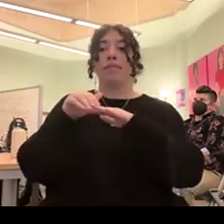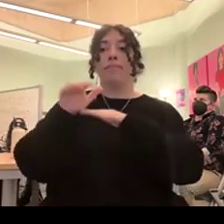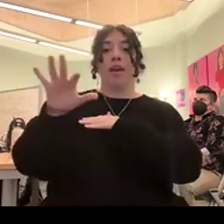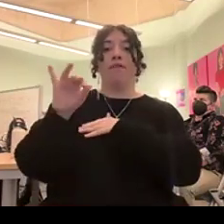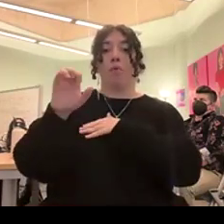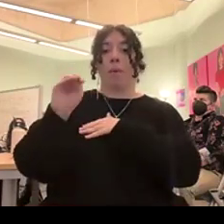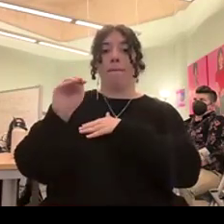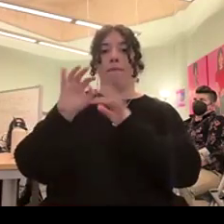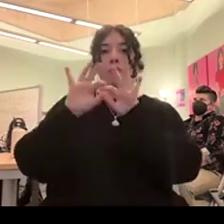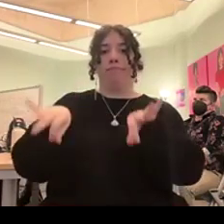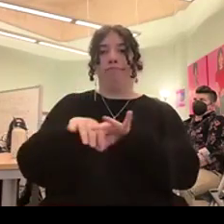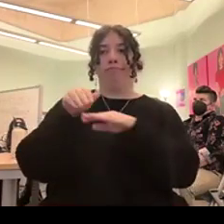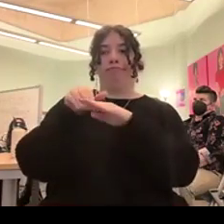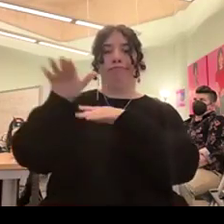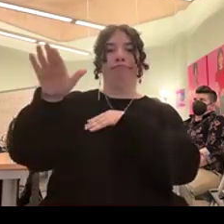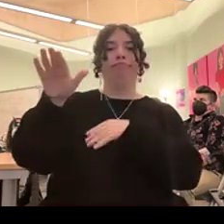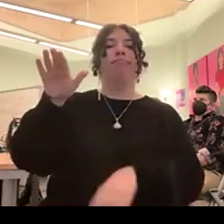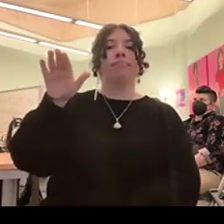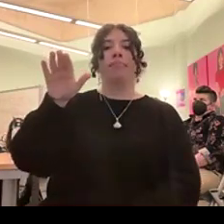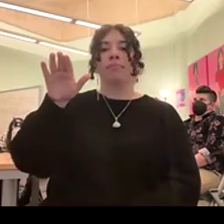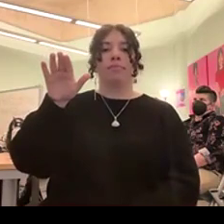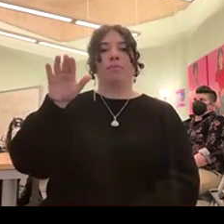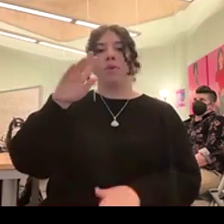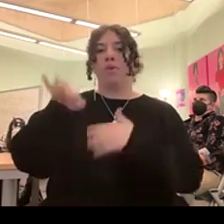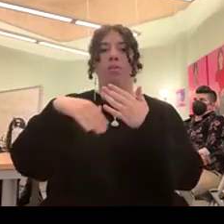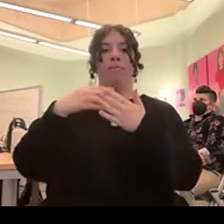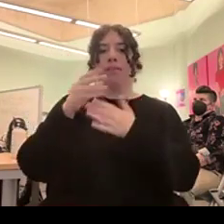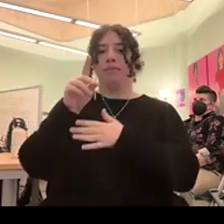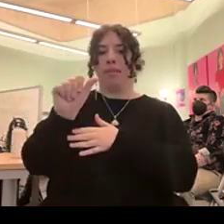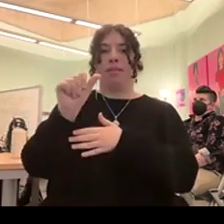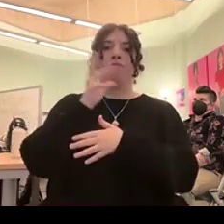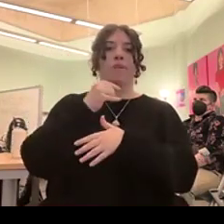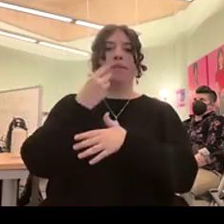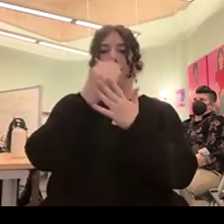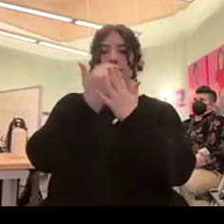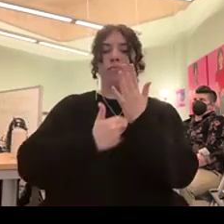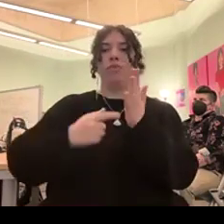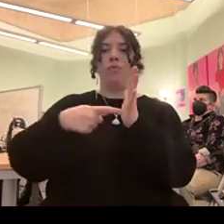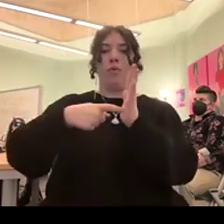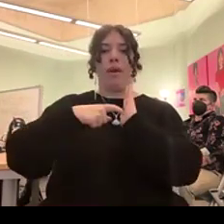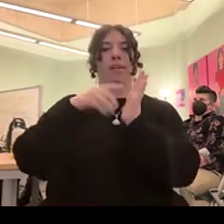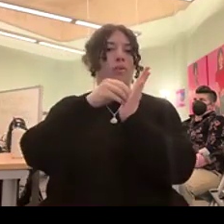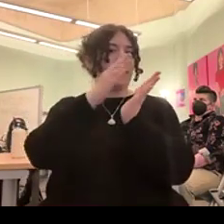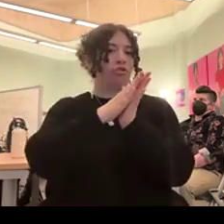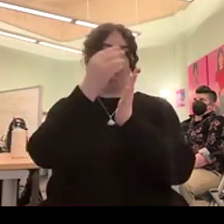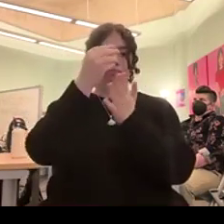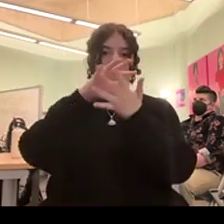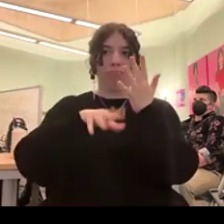basically just submitted a form, you know, with all my disability experiences. I provided the